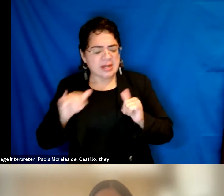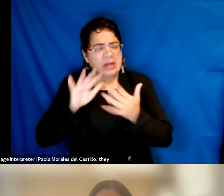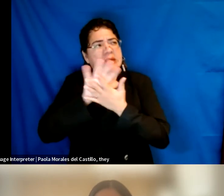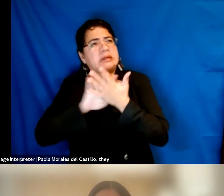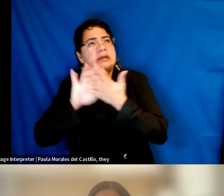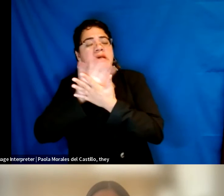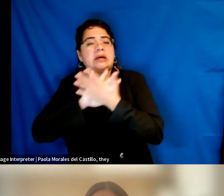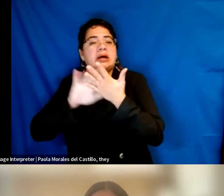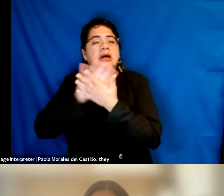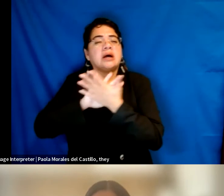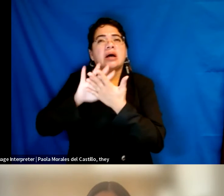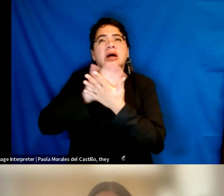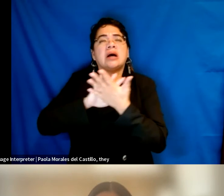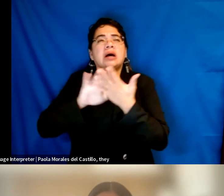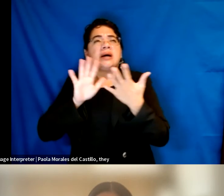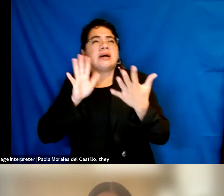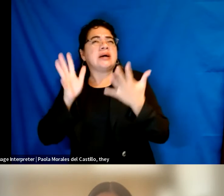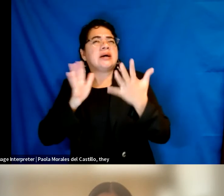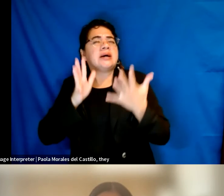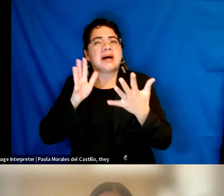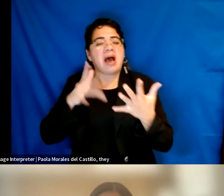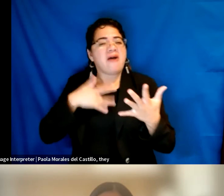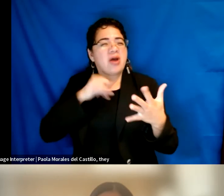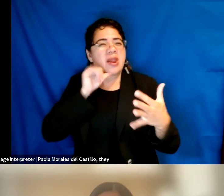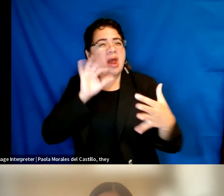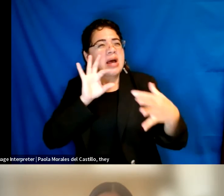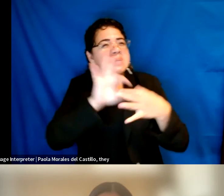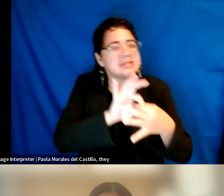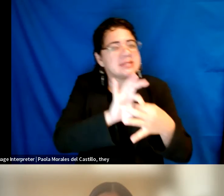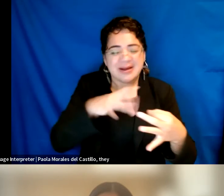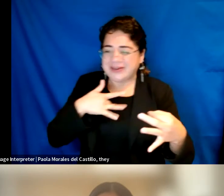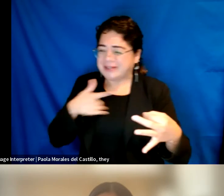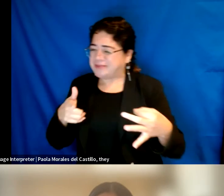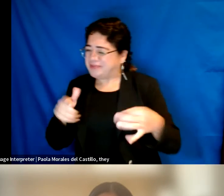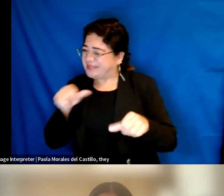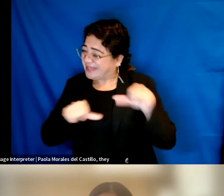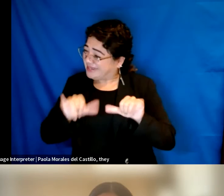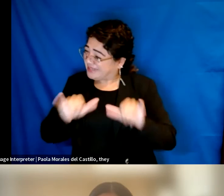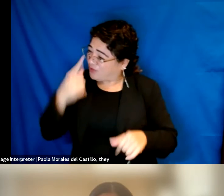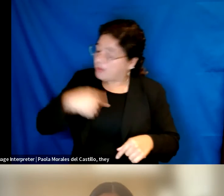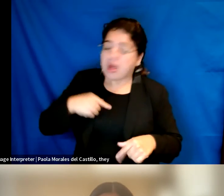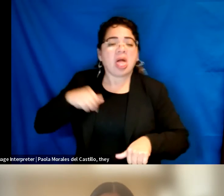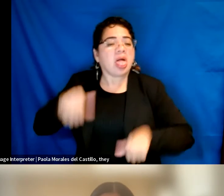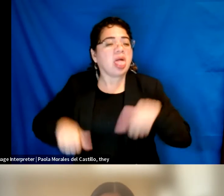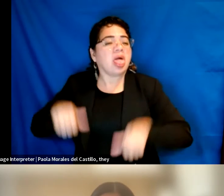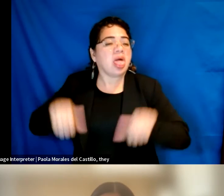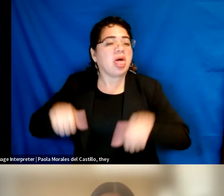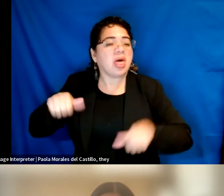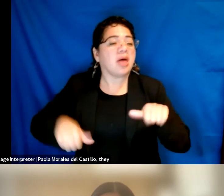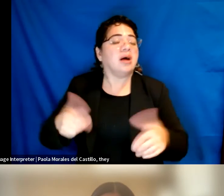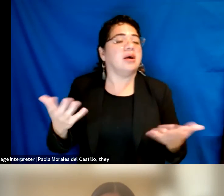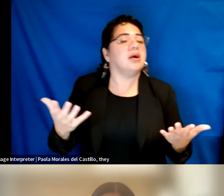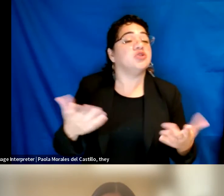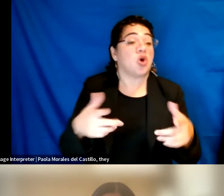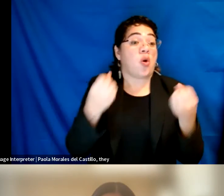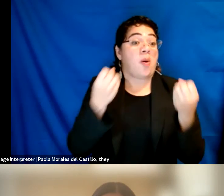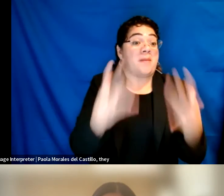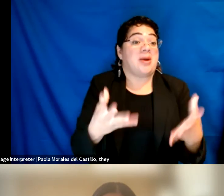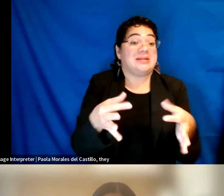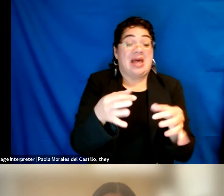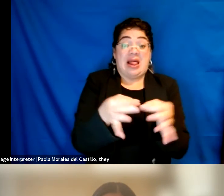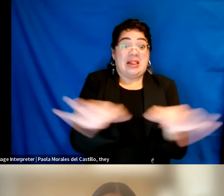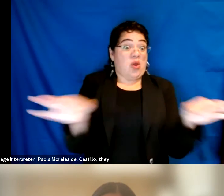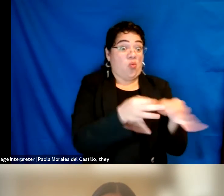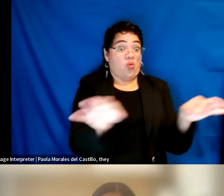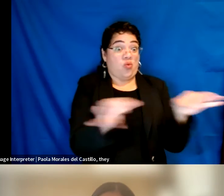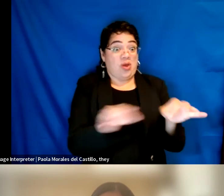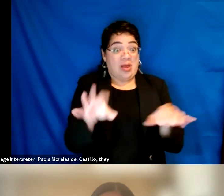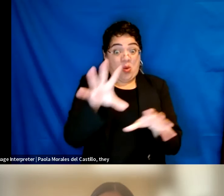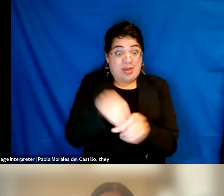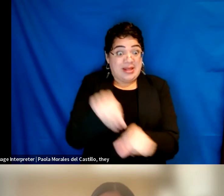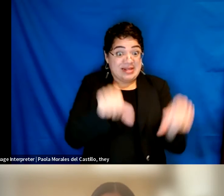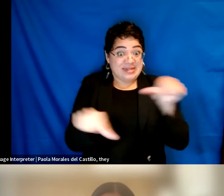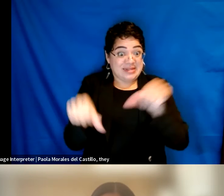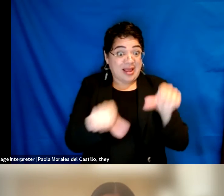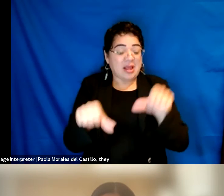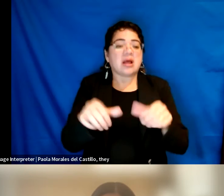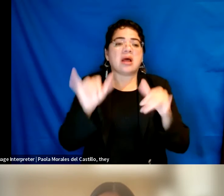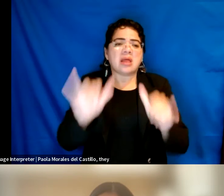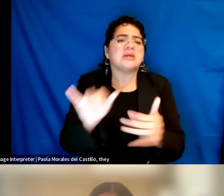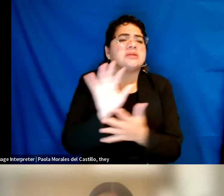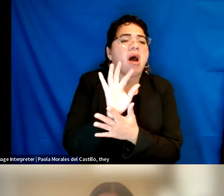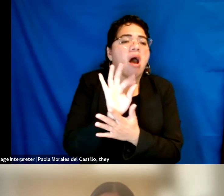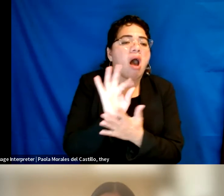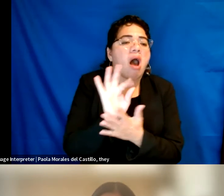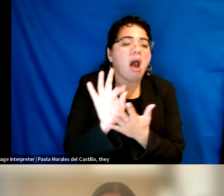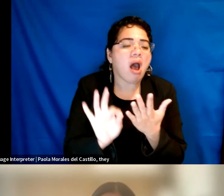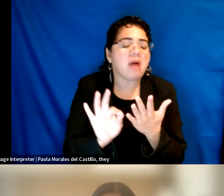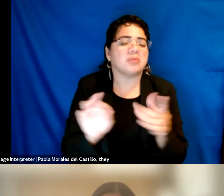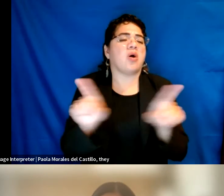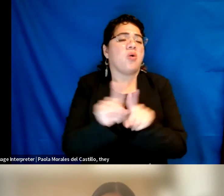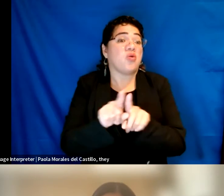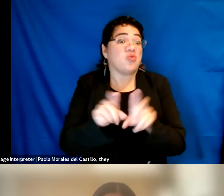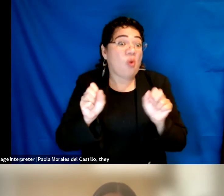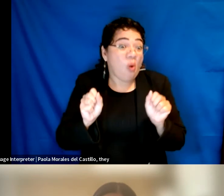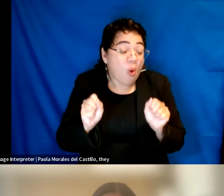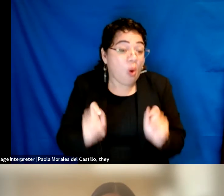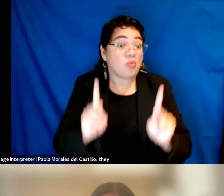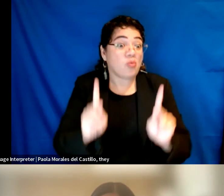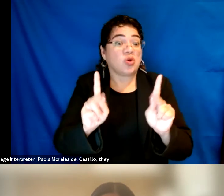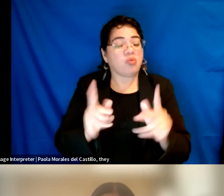Rebecca Tarvin (she/her): but tangible disconnect. And so, in a way, actually language, I think maybe we can view multilingualism in science as potentially an option and opportunity to reconnect uh,